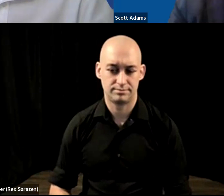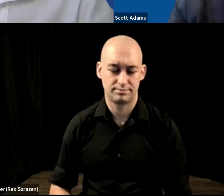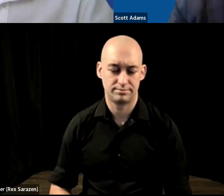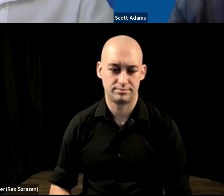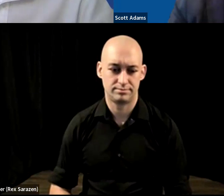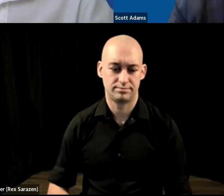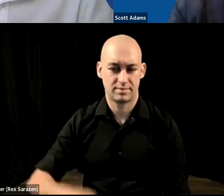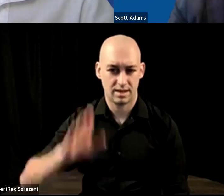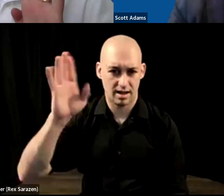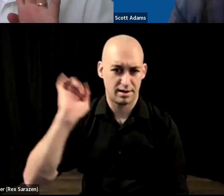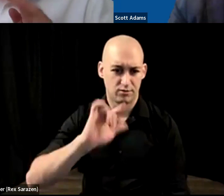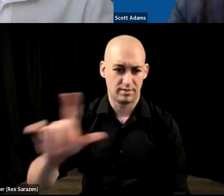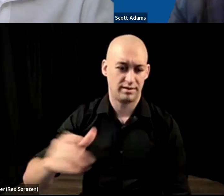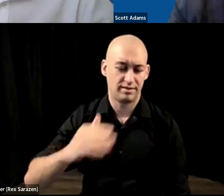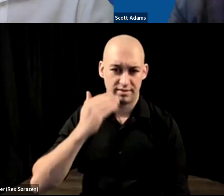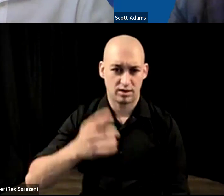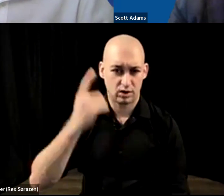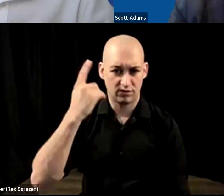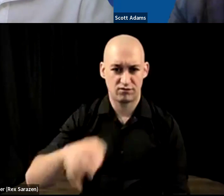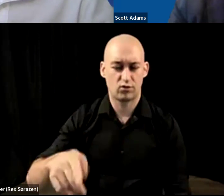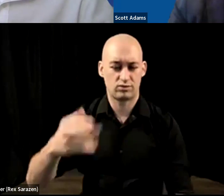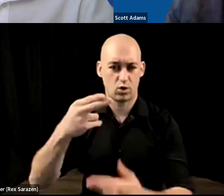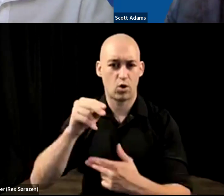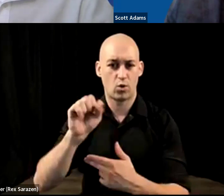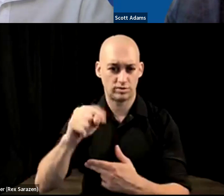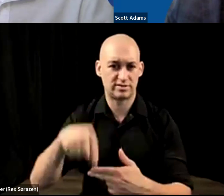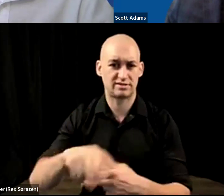Hi everyone, thank you guys for hosting this. This is really informational. And I know we're